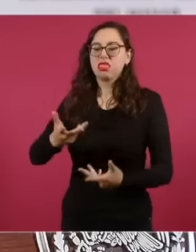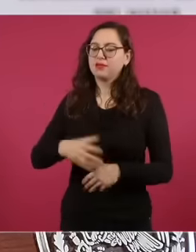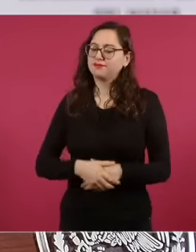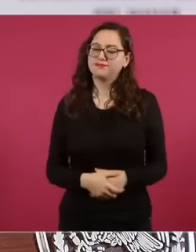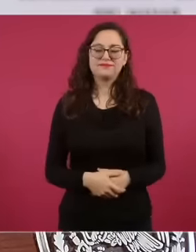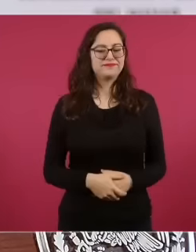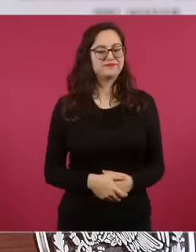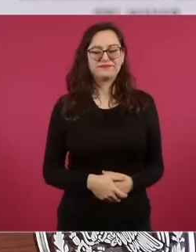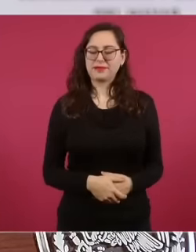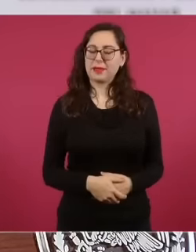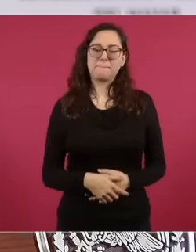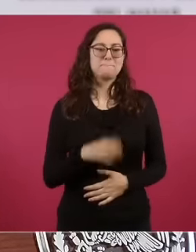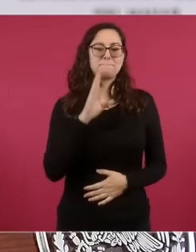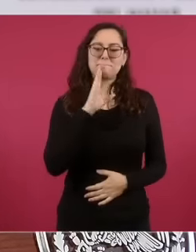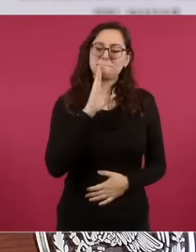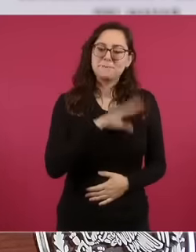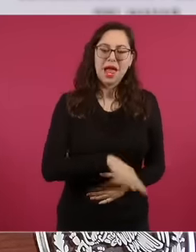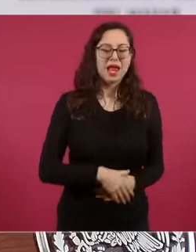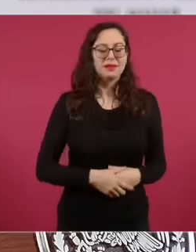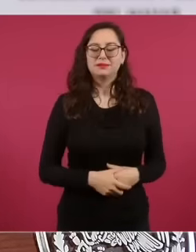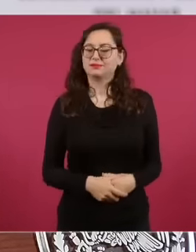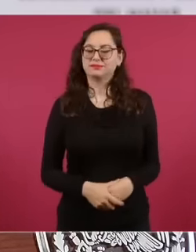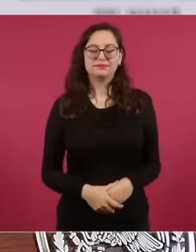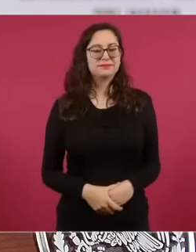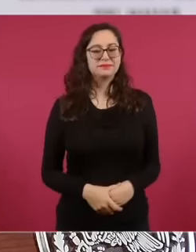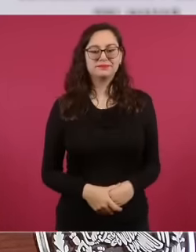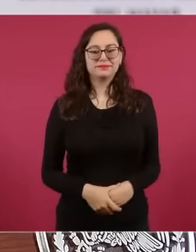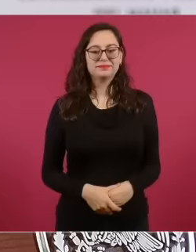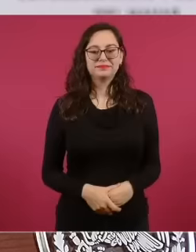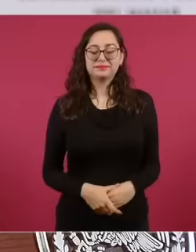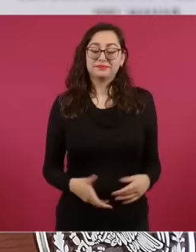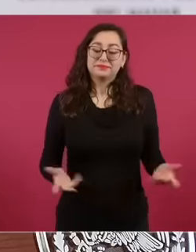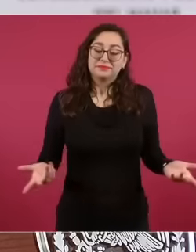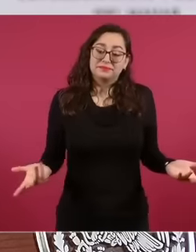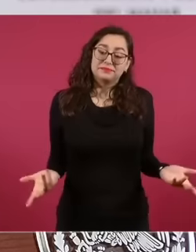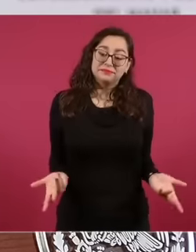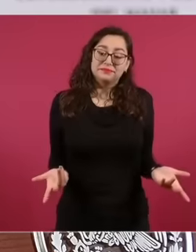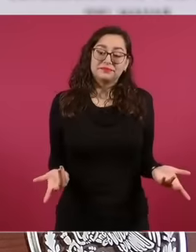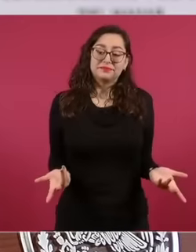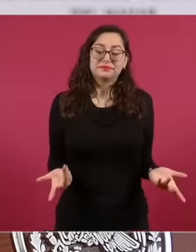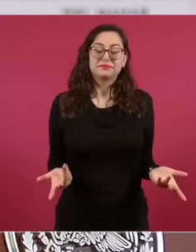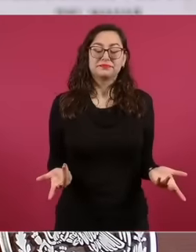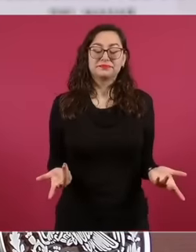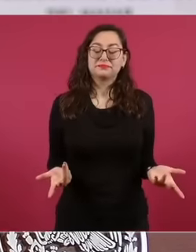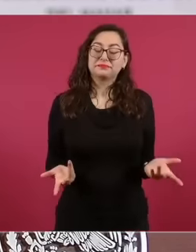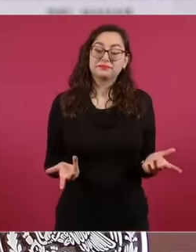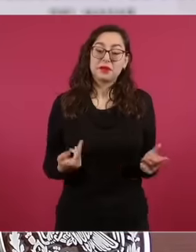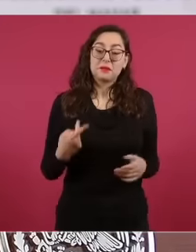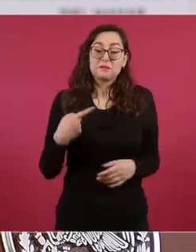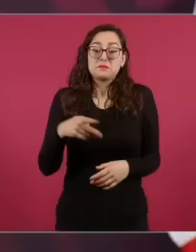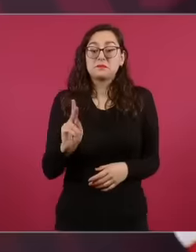yesterday, but well, a